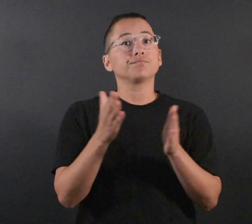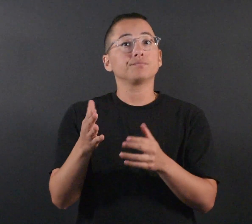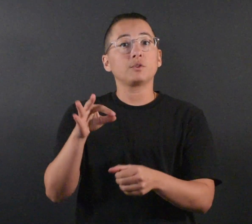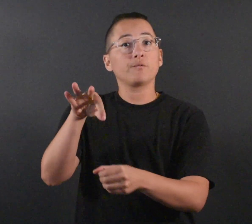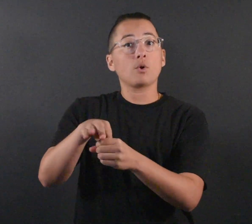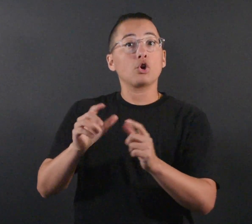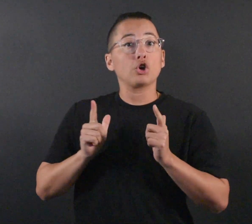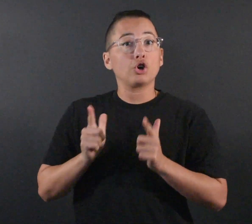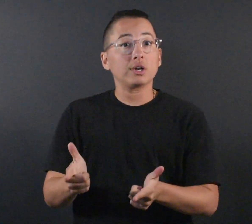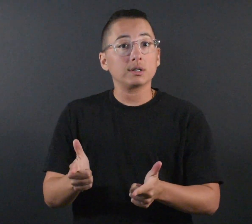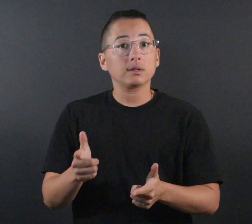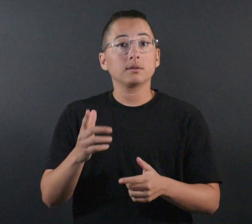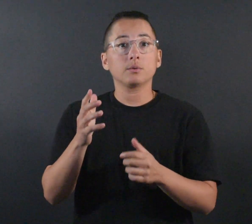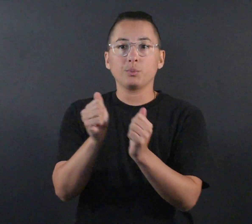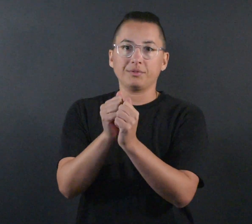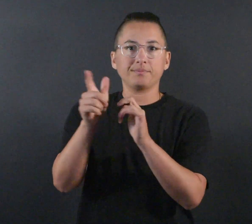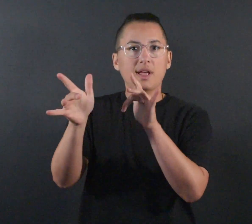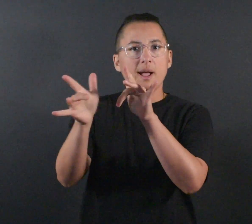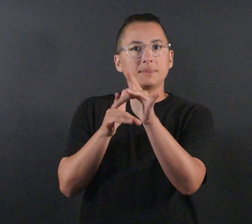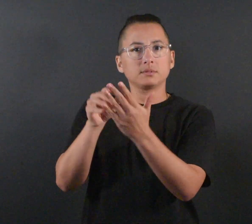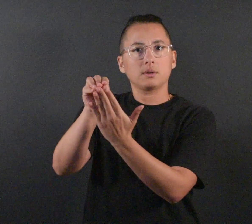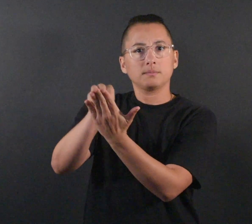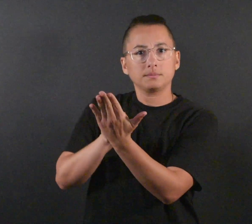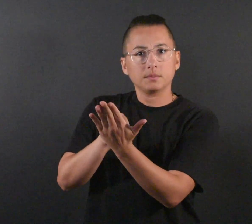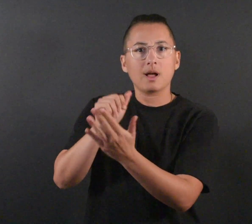vote early with an absentee ballot at a local election office,